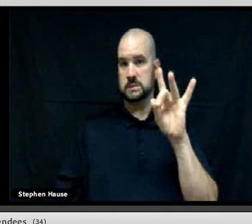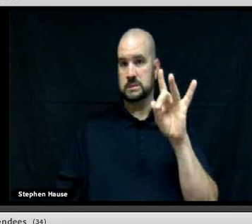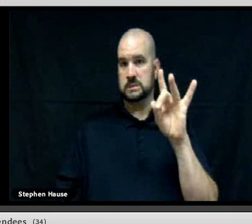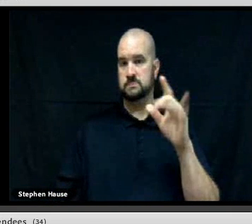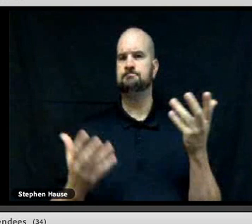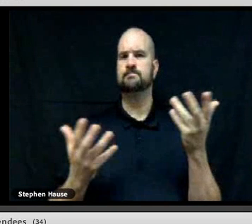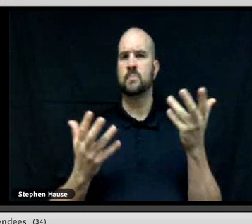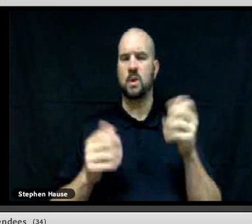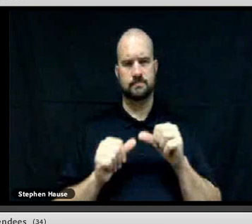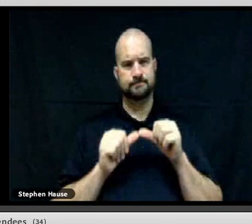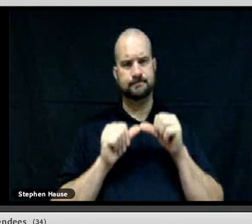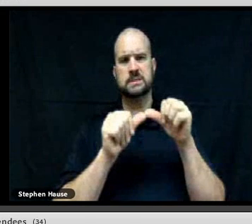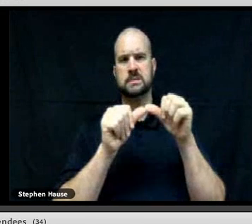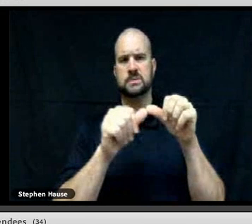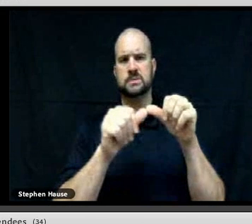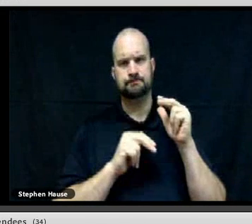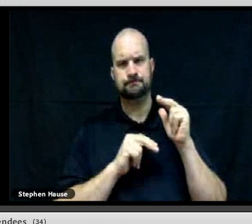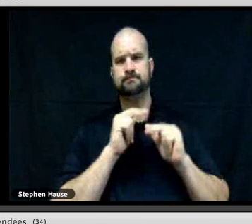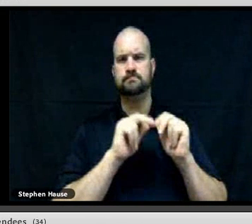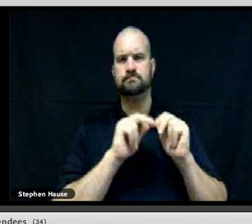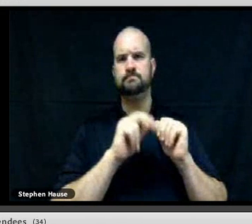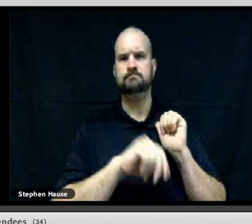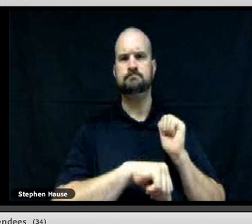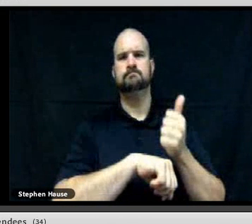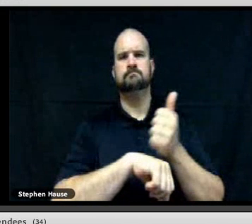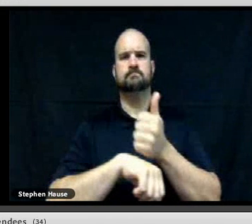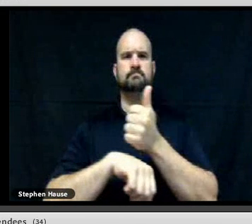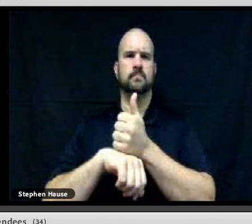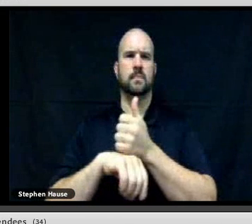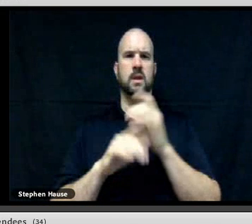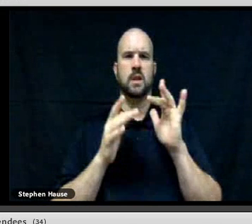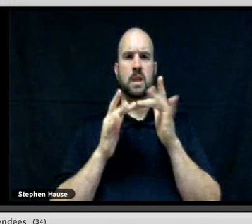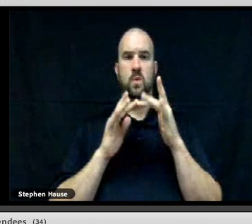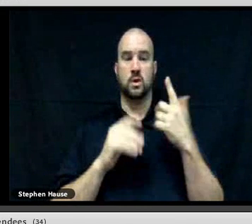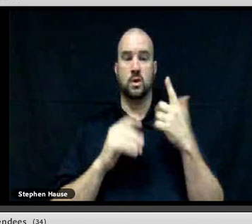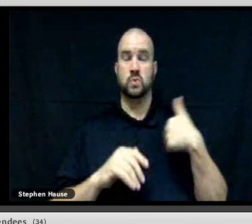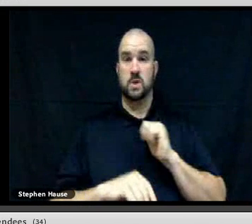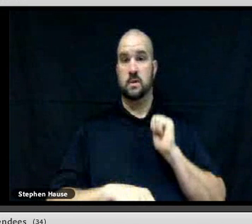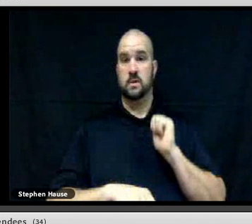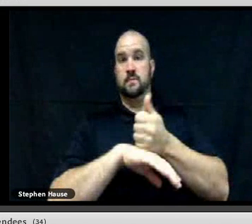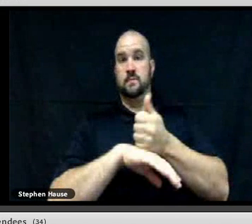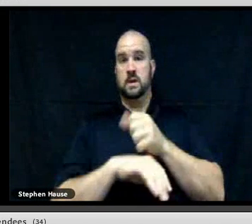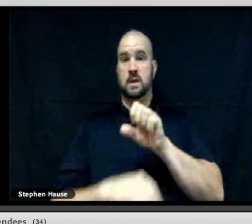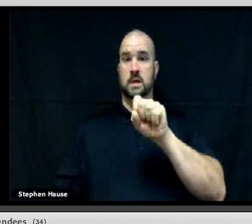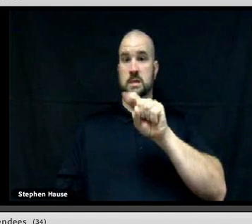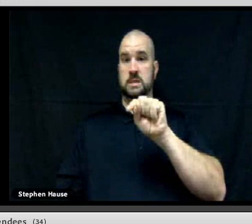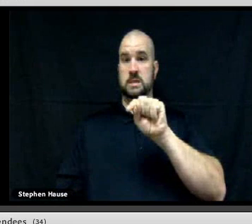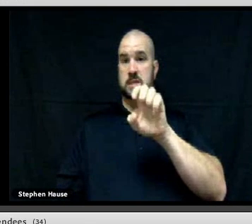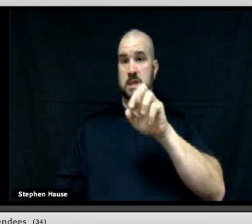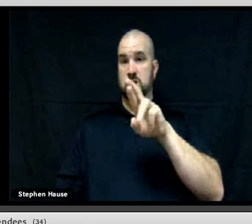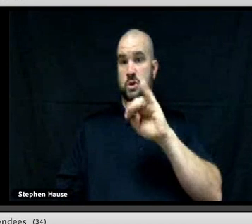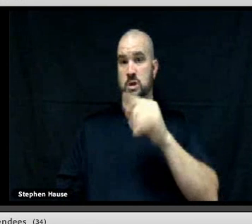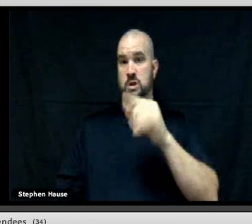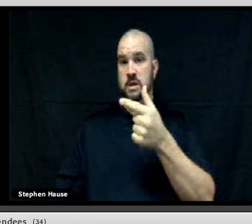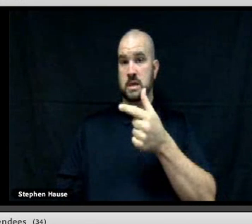uh, the networks so we have established a Steering Committee. It's newly formed, um, and that is comprised of leaders